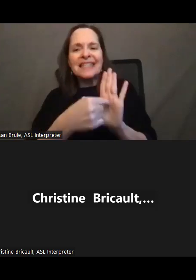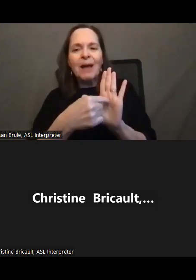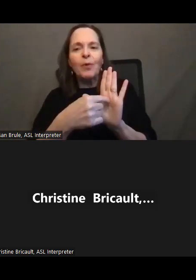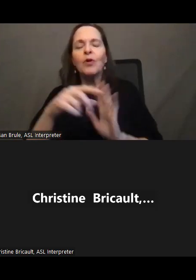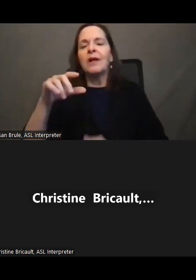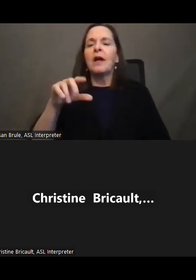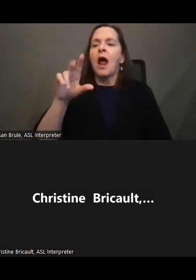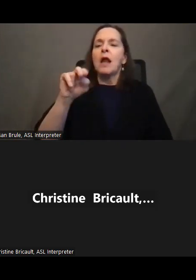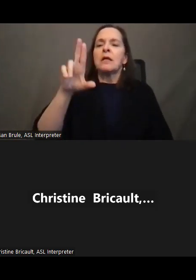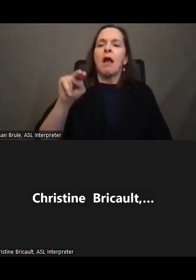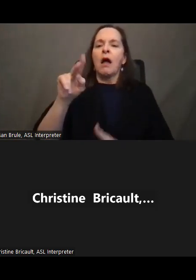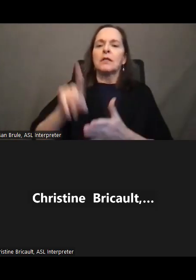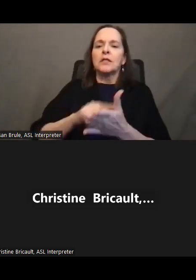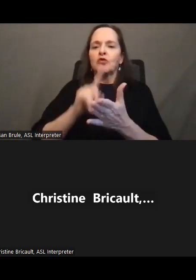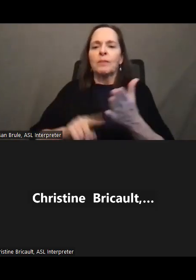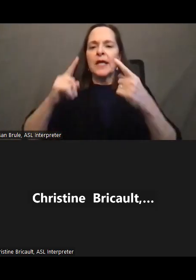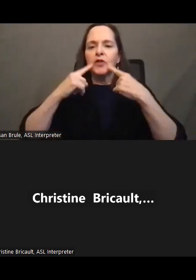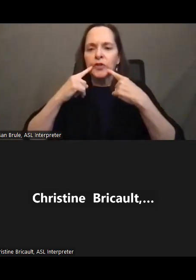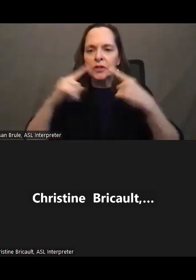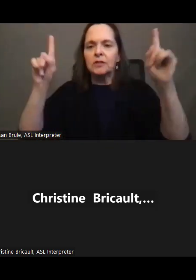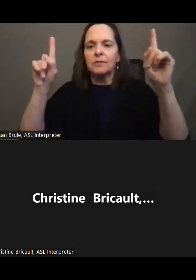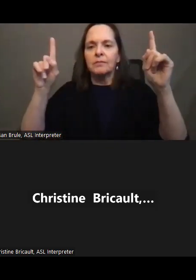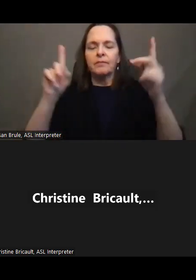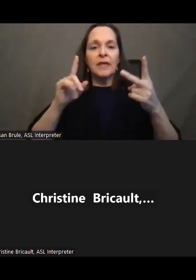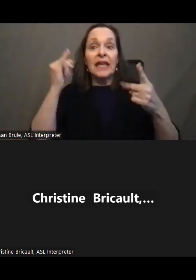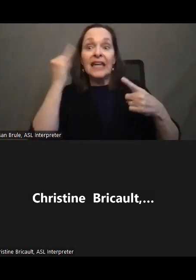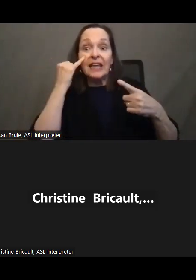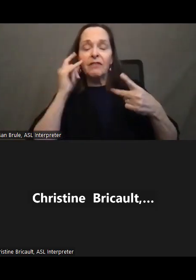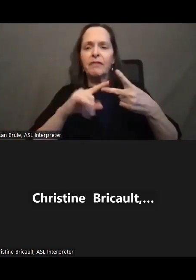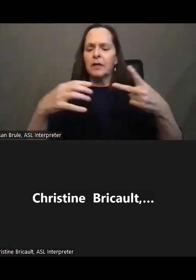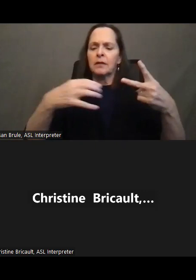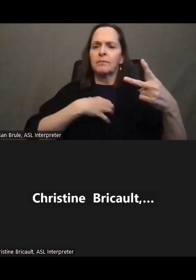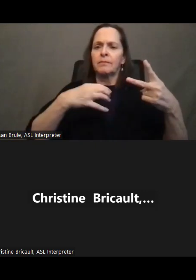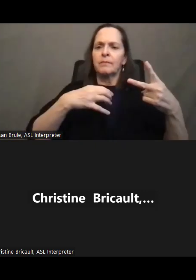next thing, our grievance procedure after this.